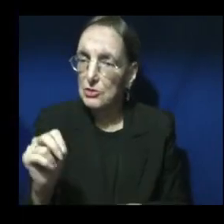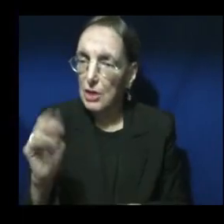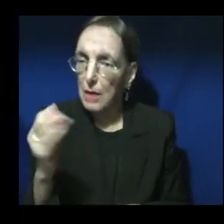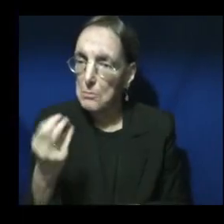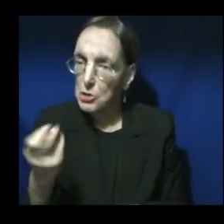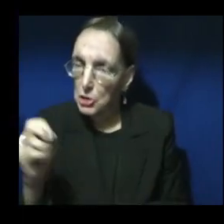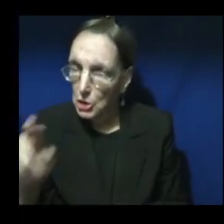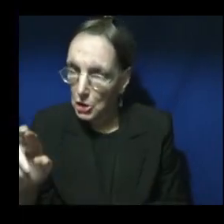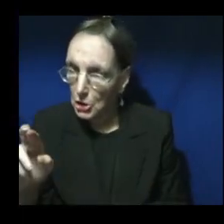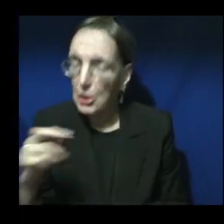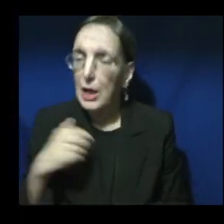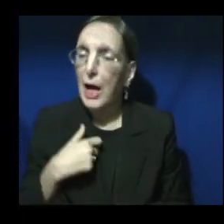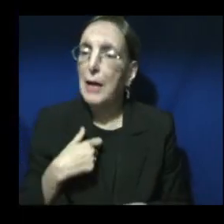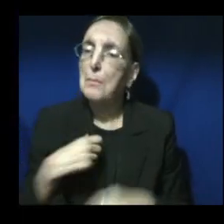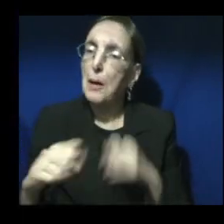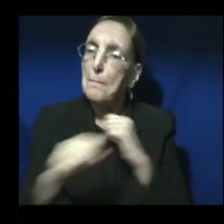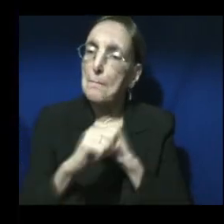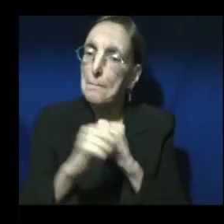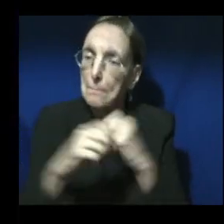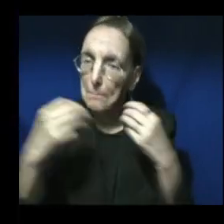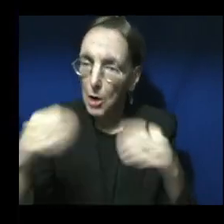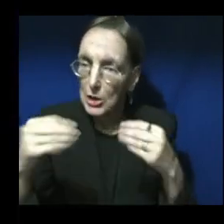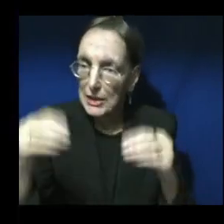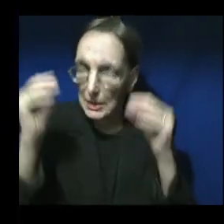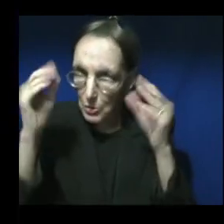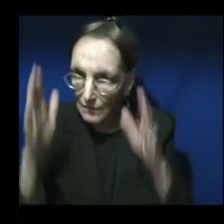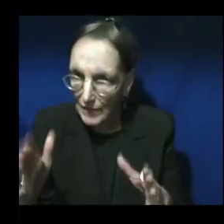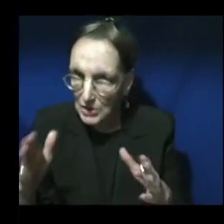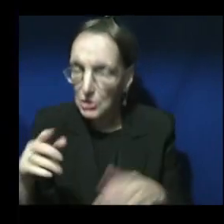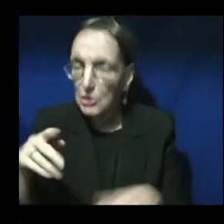and what I’m gonna do this morning, in about the 30 to 45 minutes we have together, is give you a